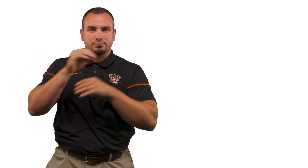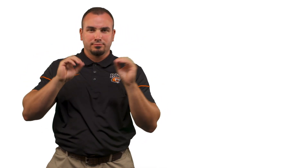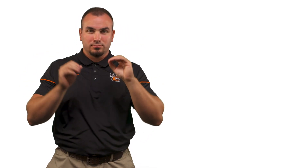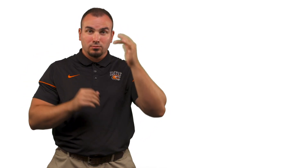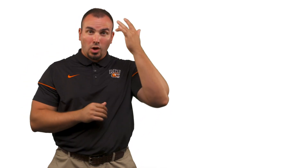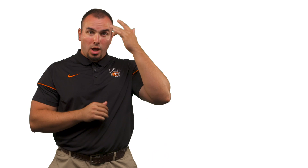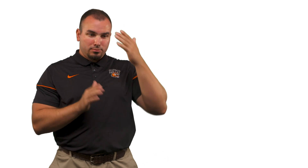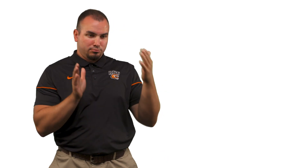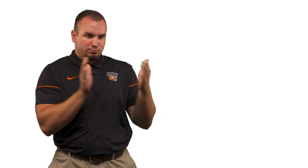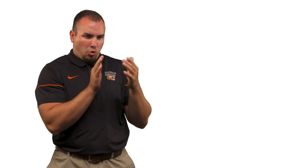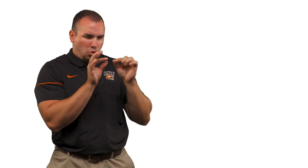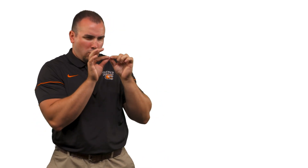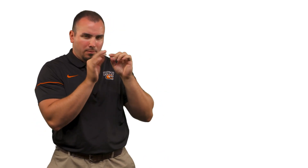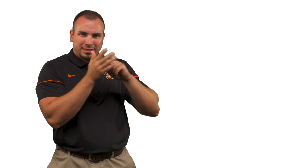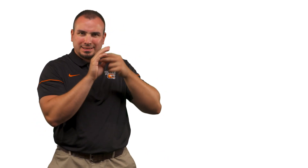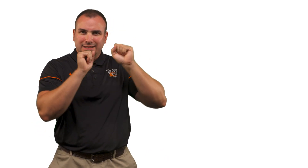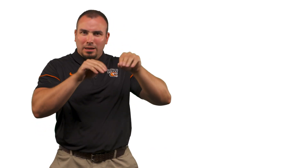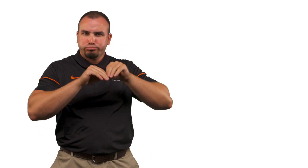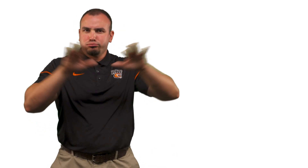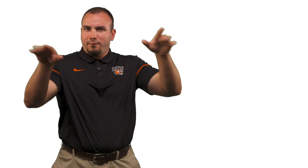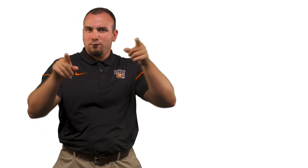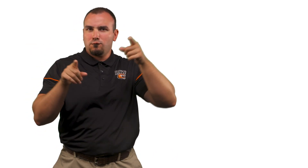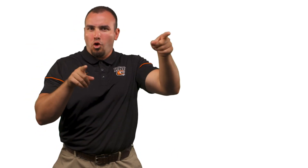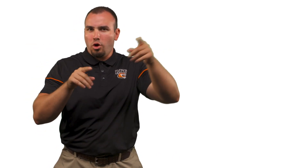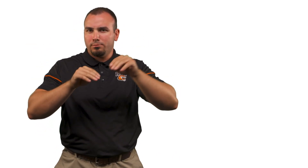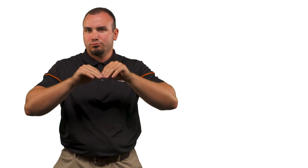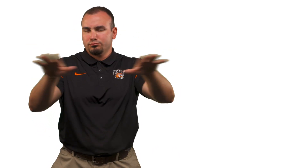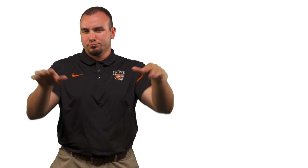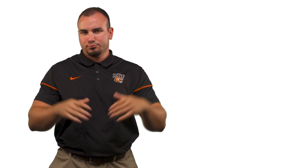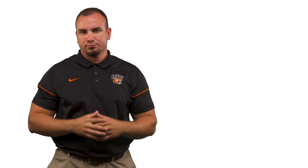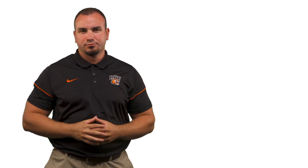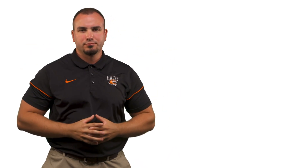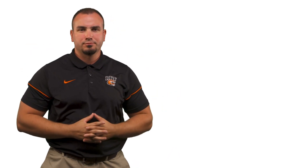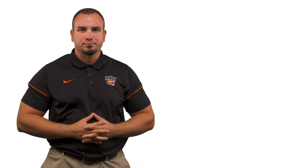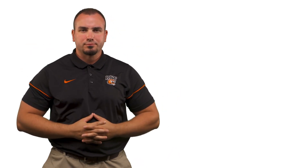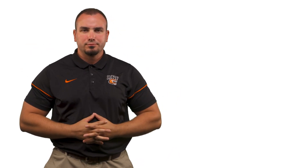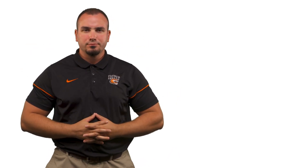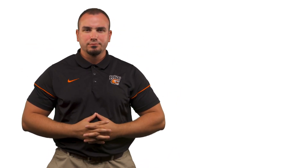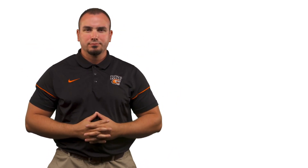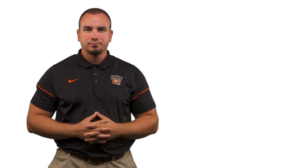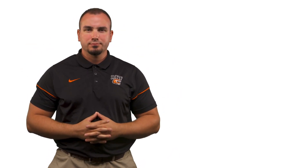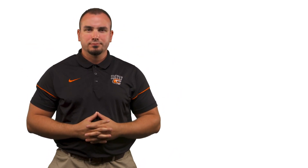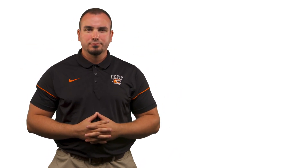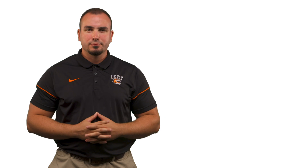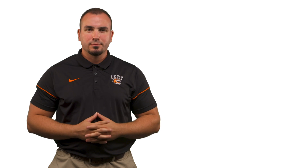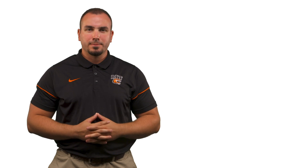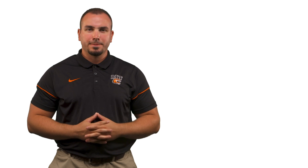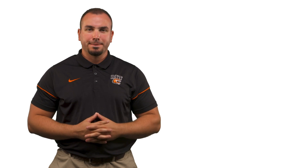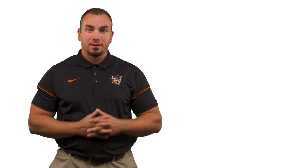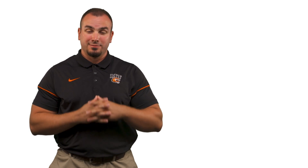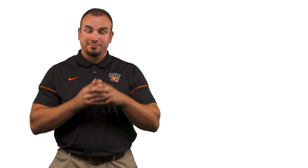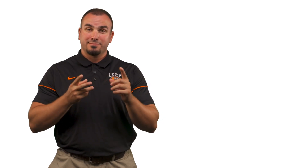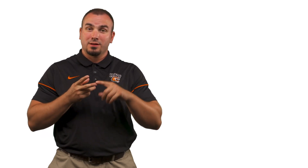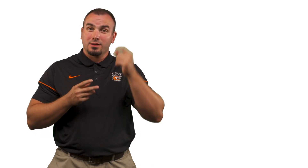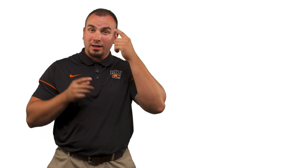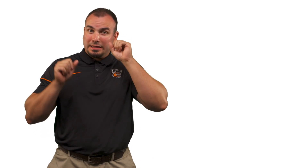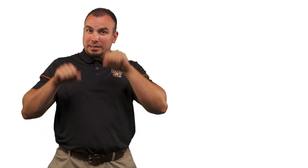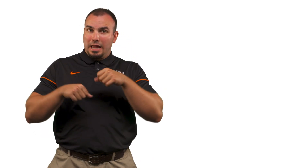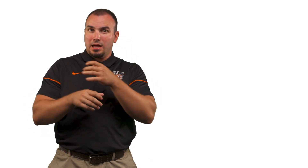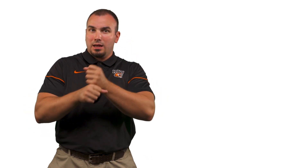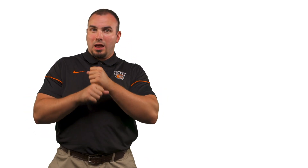Aerosols are smaller in size, meaning they can be in the air longer and travel farther.